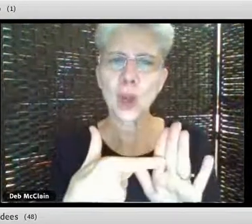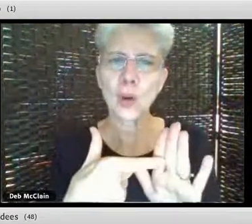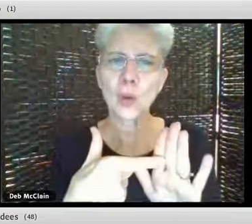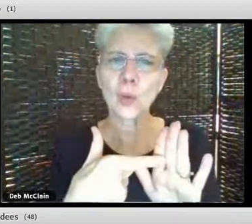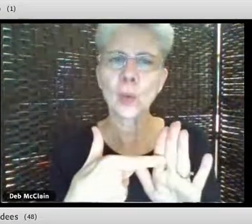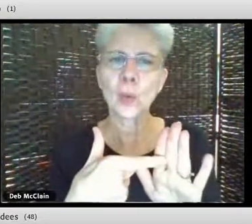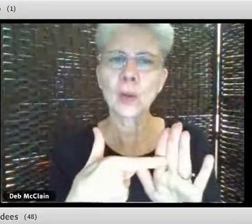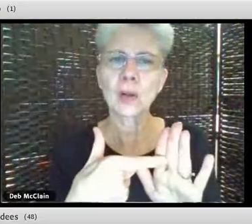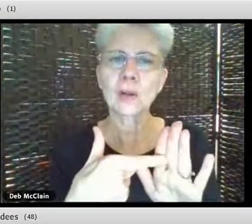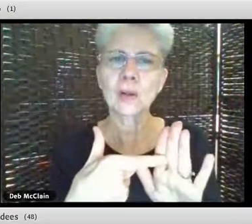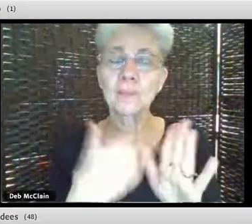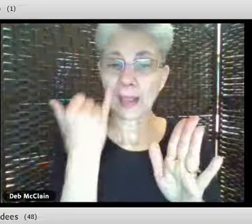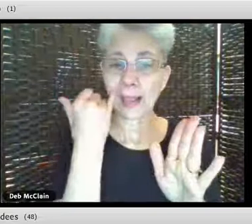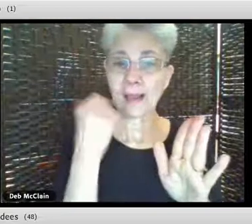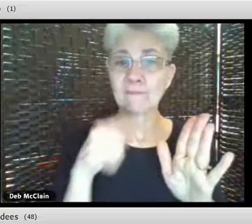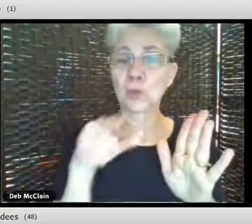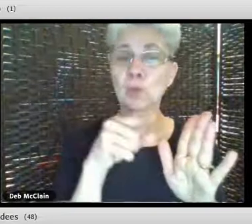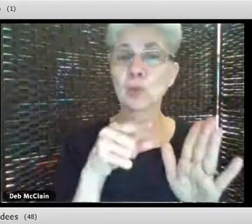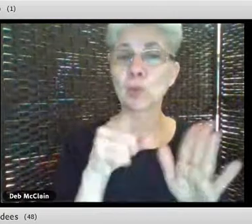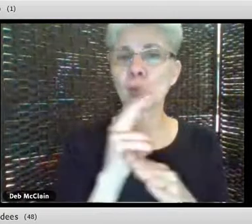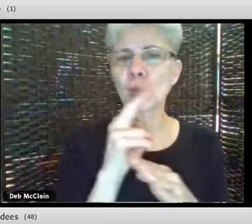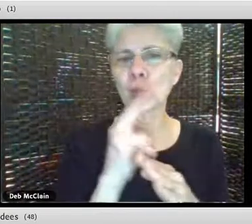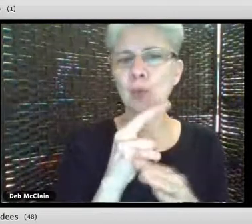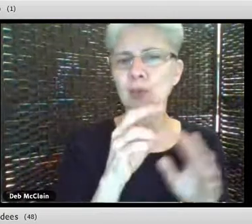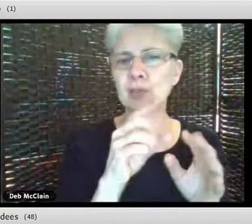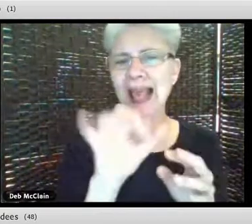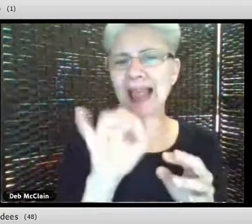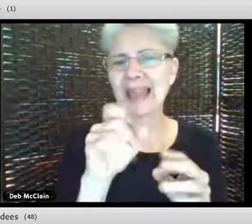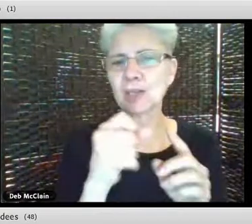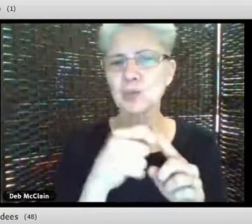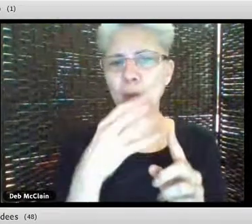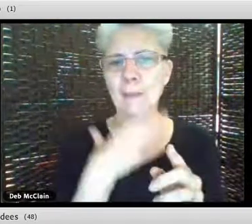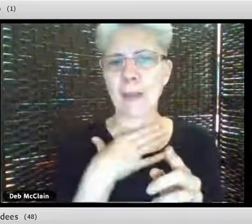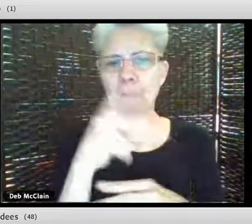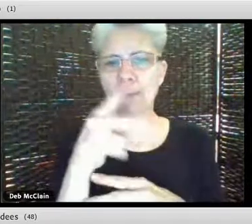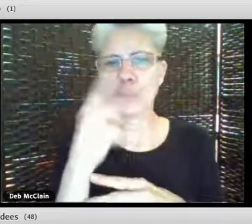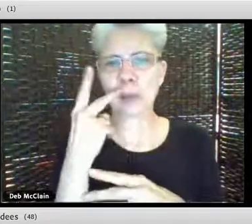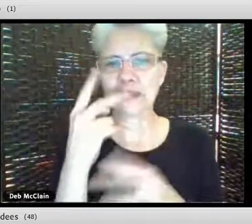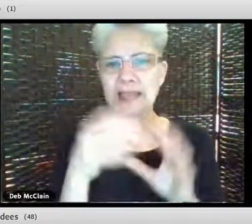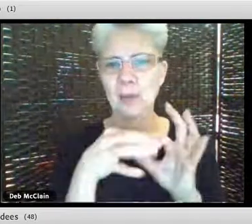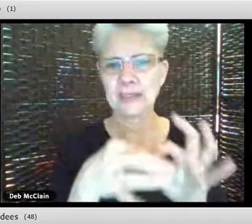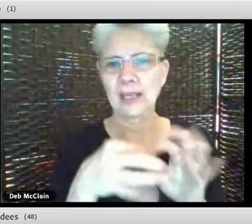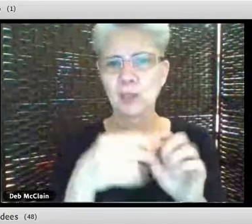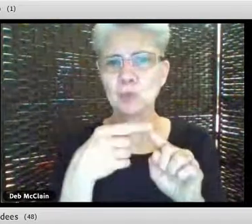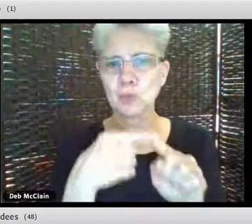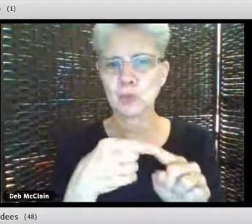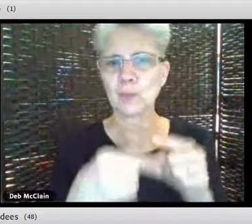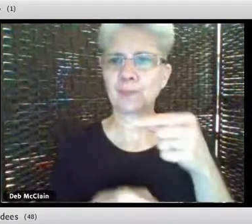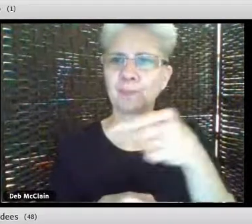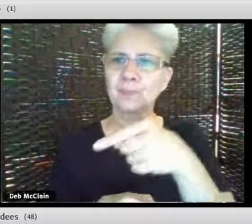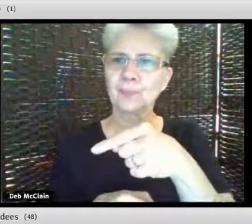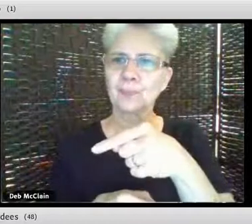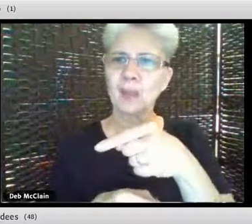You can get there, but I wanted you to see was if you use the links in my PowerPoint,